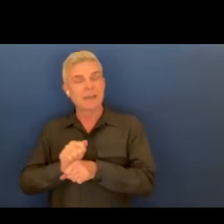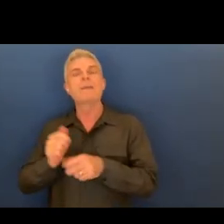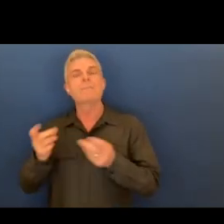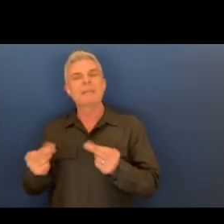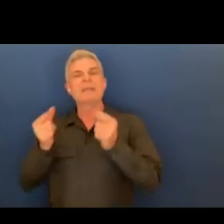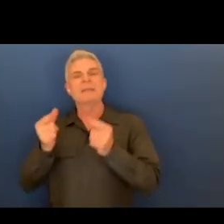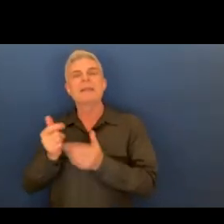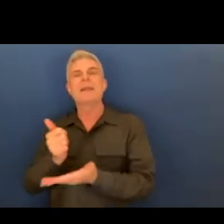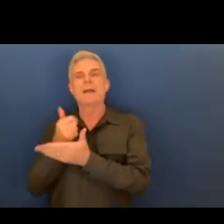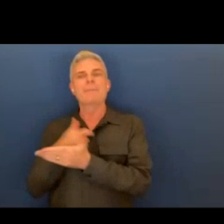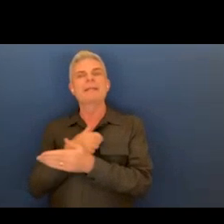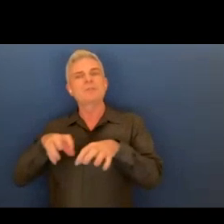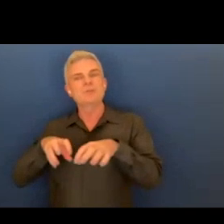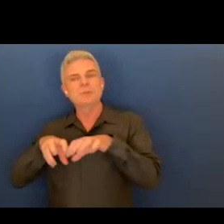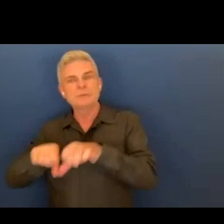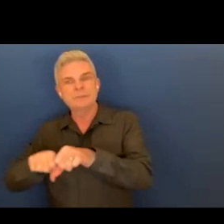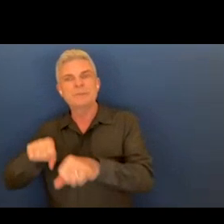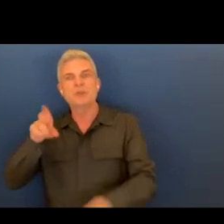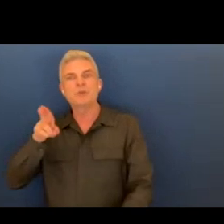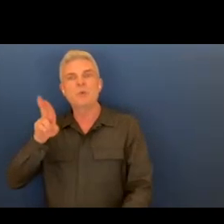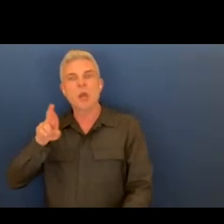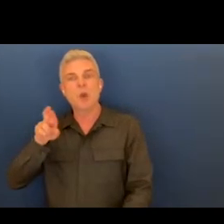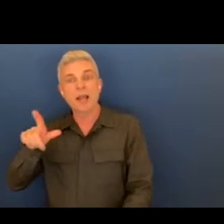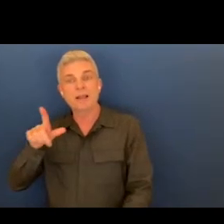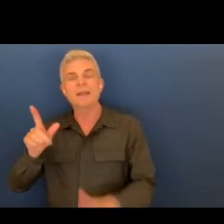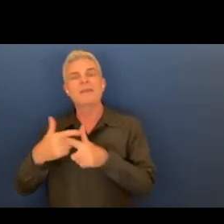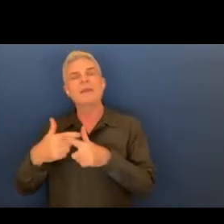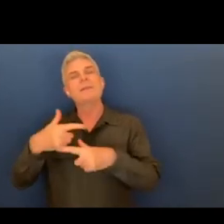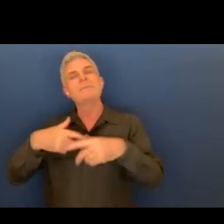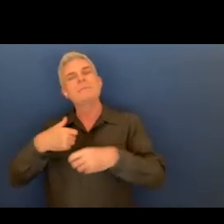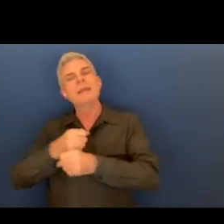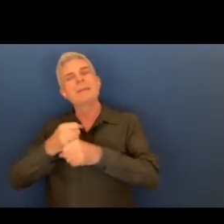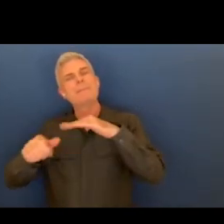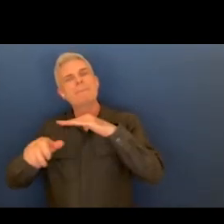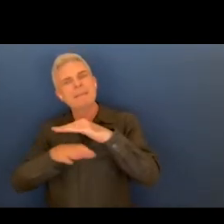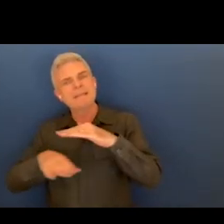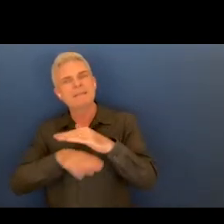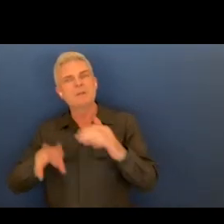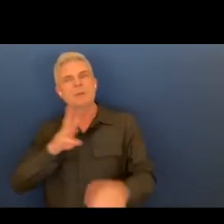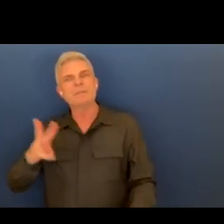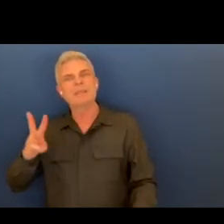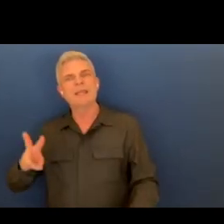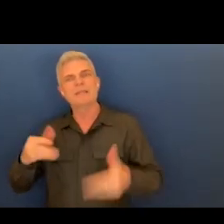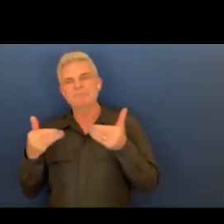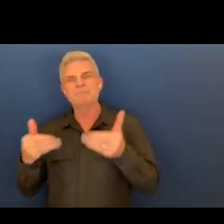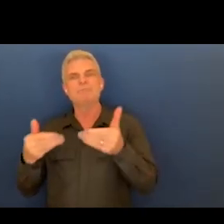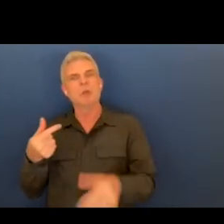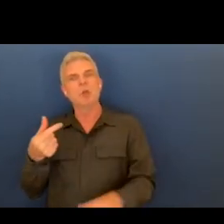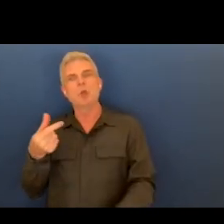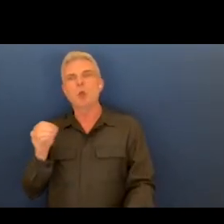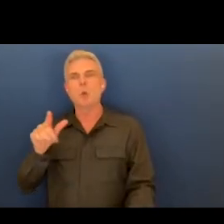very basic website and go live, as per RSA’s requirements, by the middle of September.